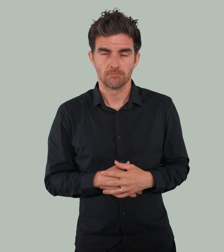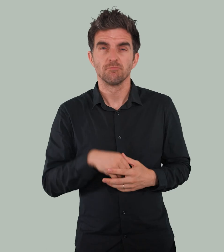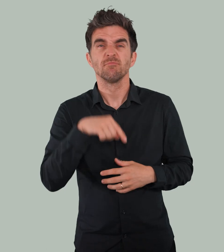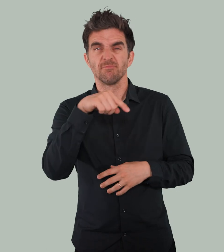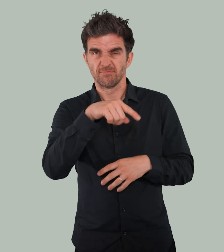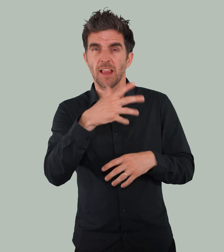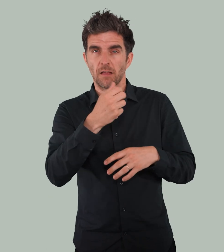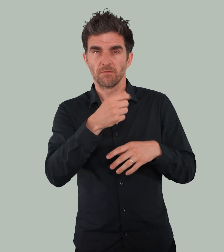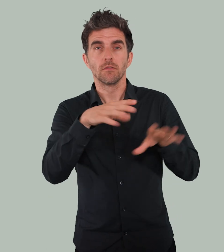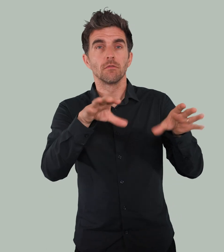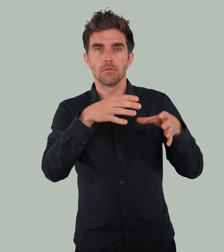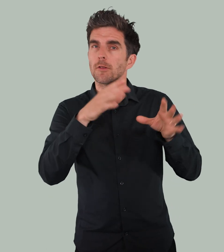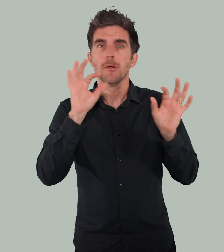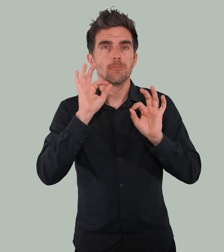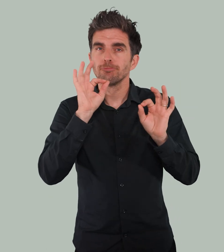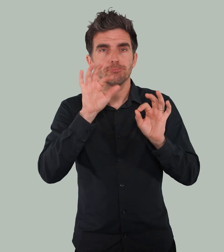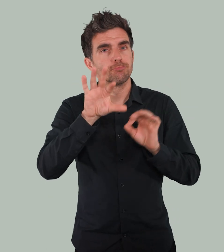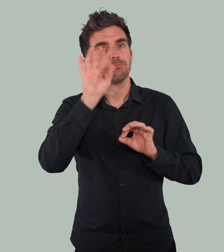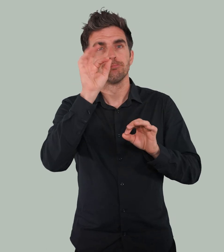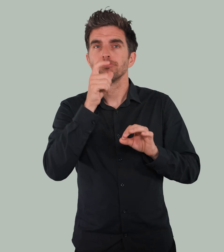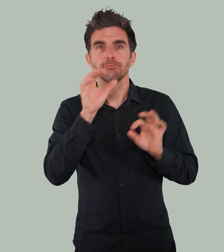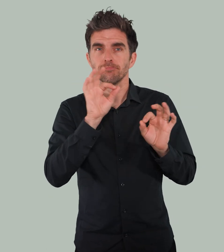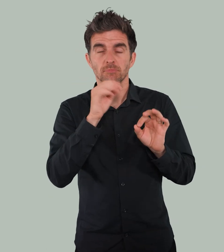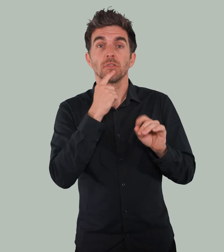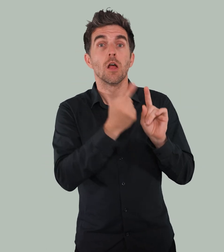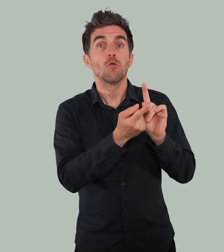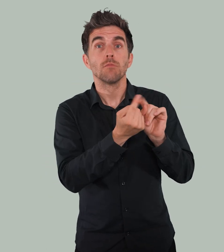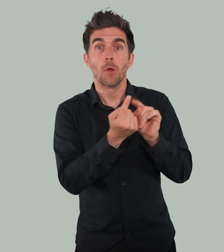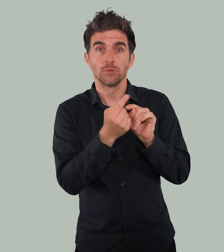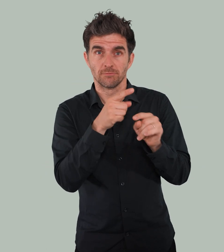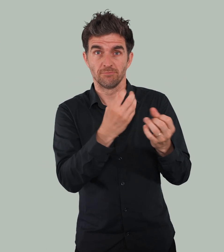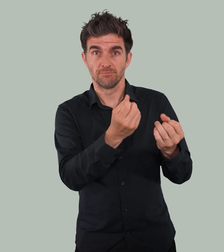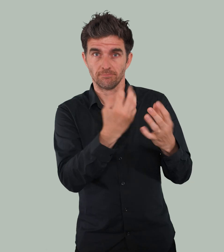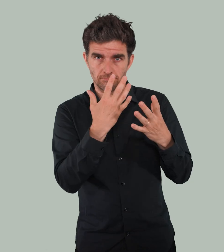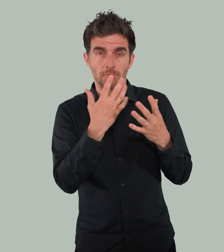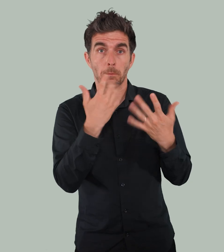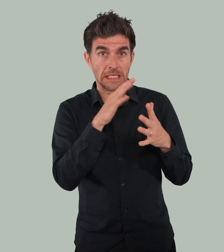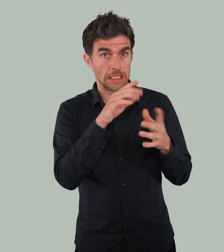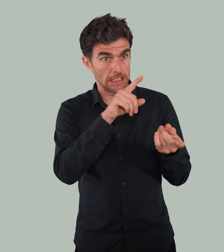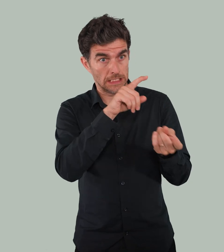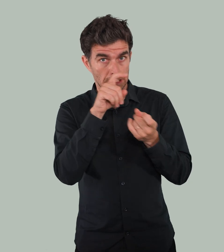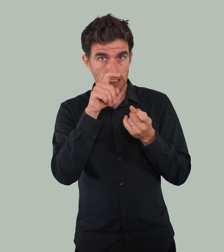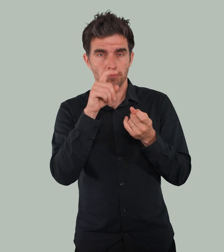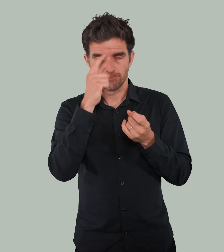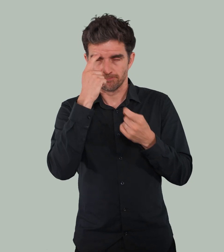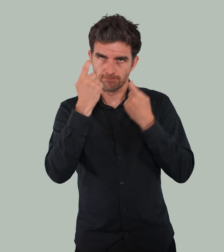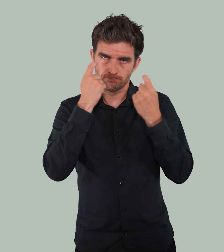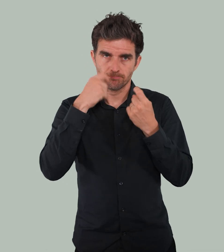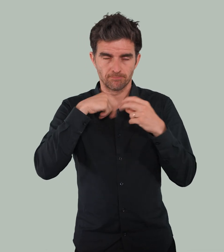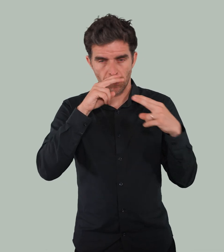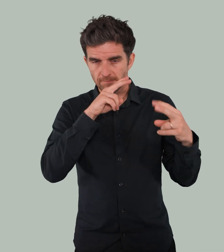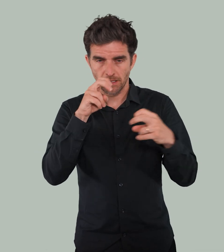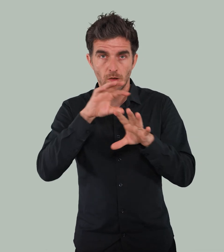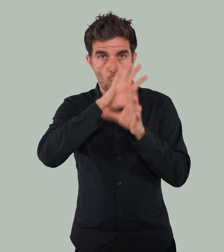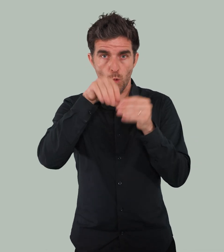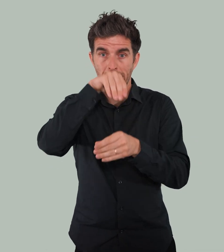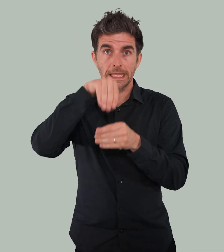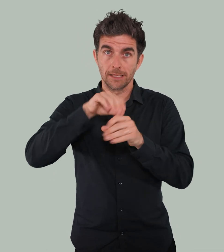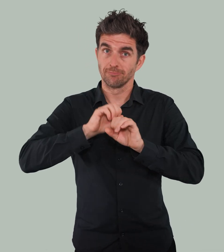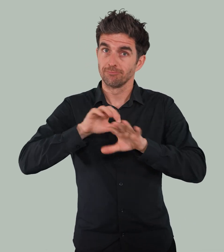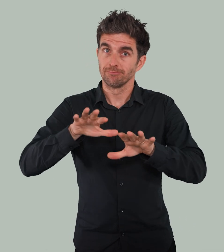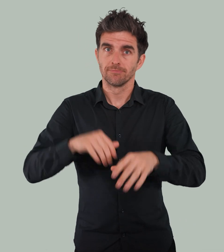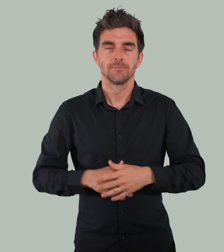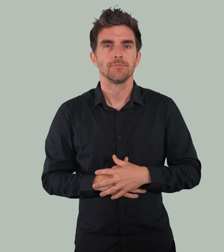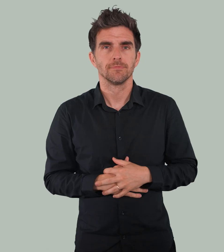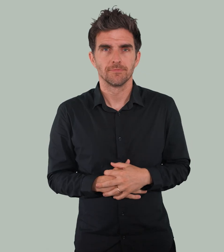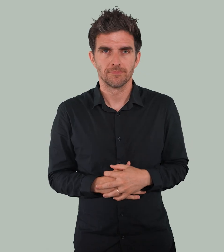Responses where no group was selected are reflected in the overall findings.